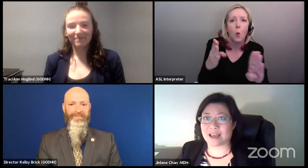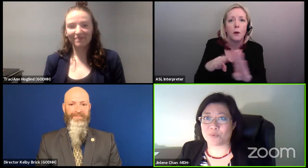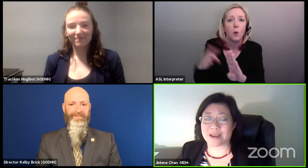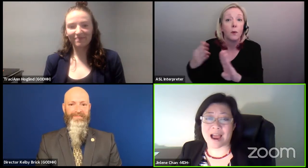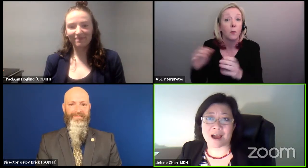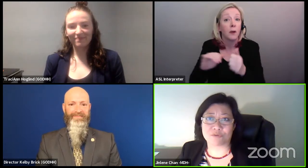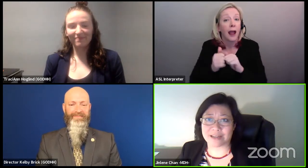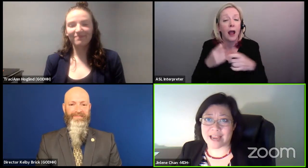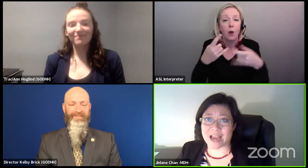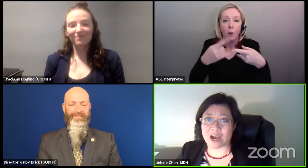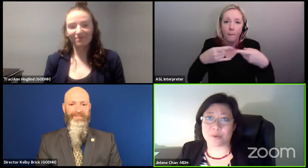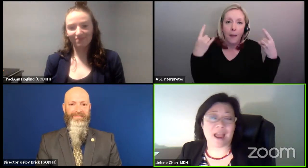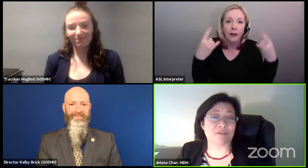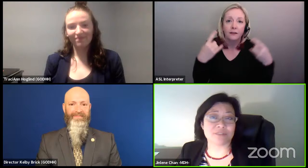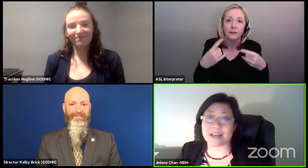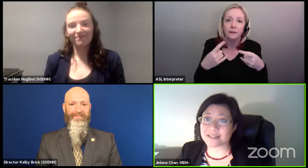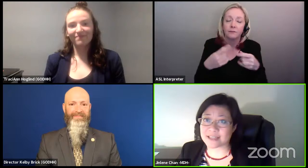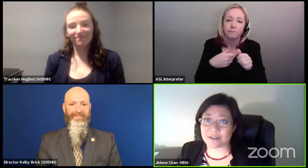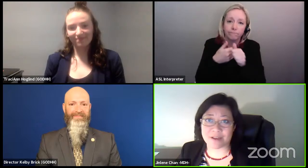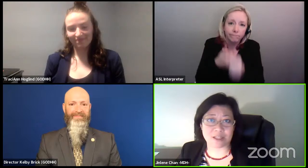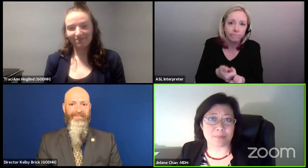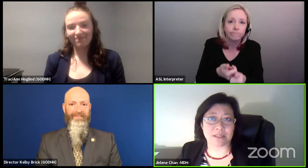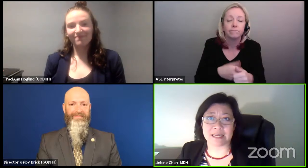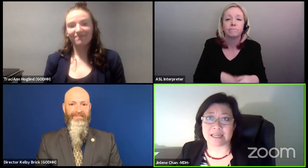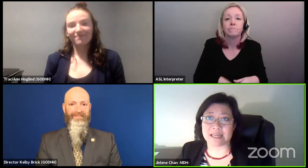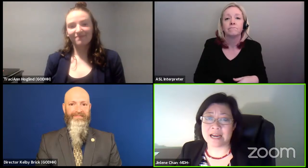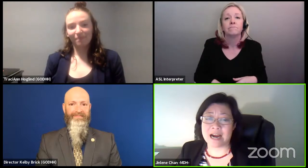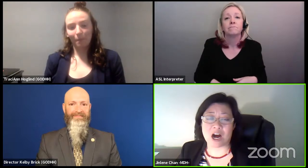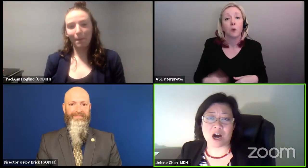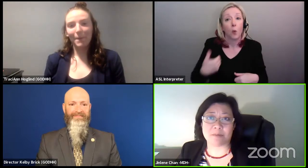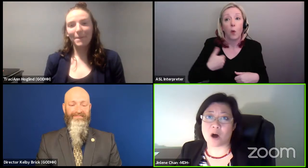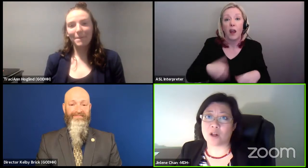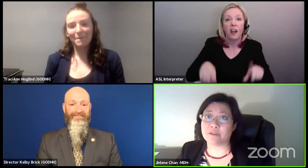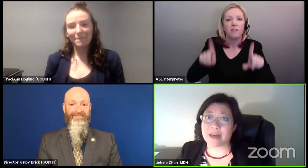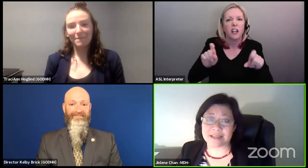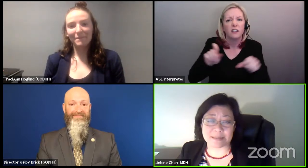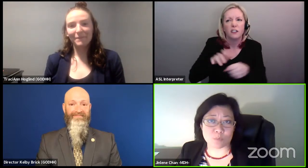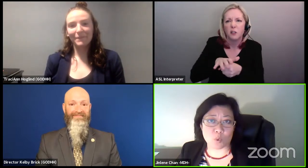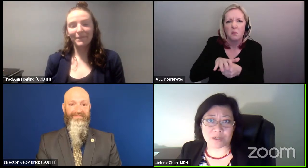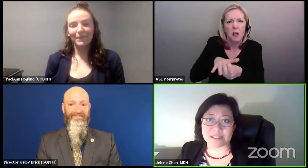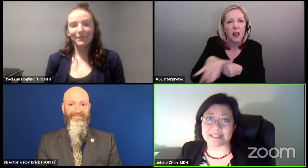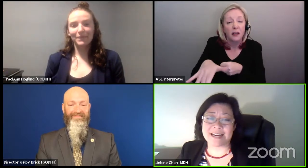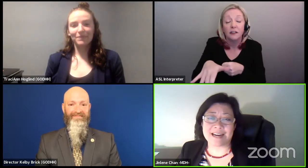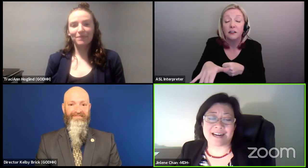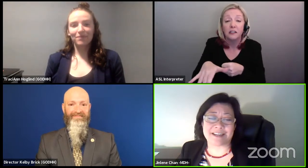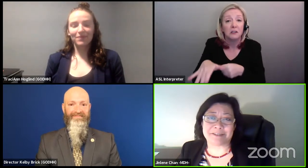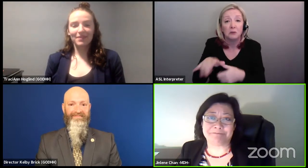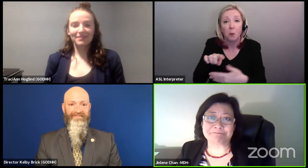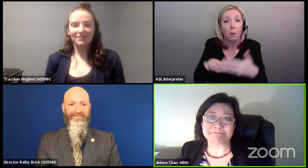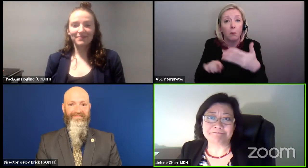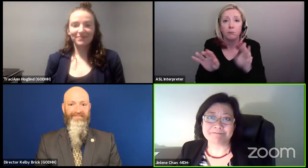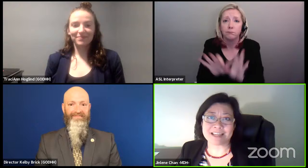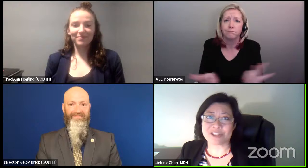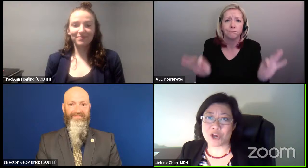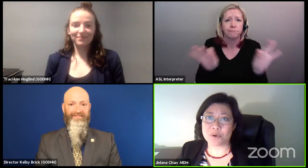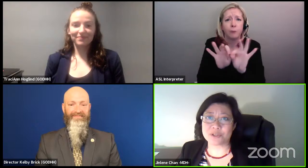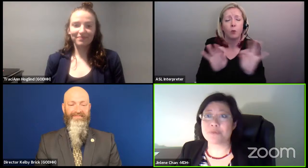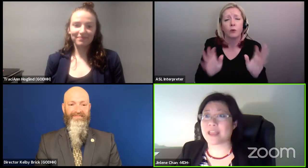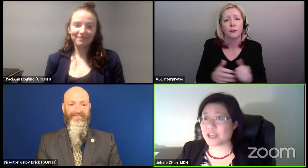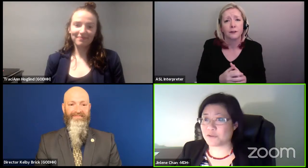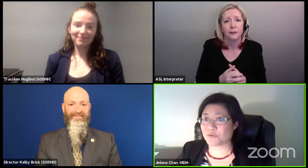that we have right now. We have testing availability. All of that is important. So thank you for